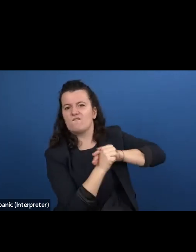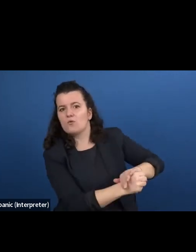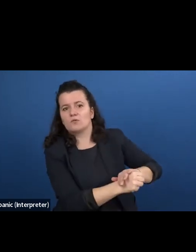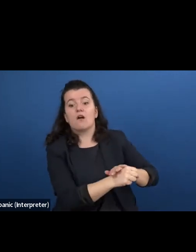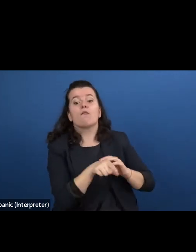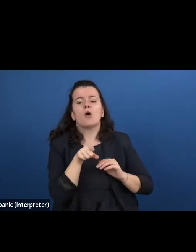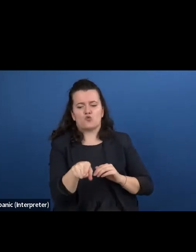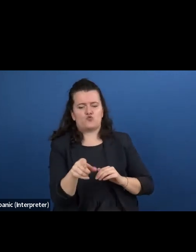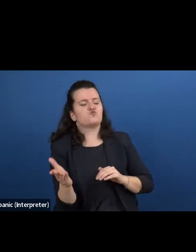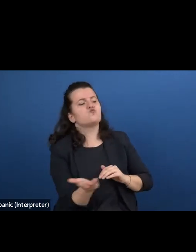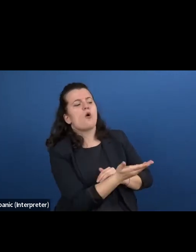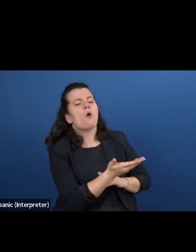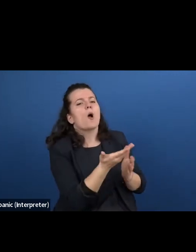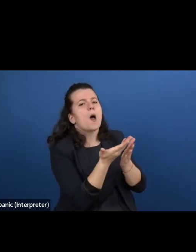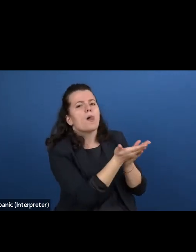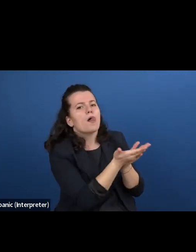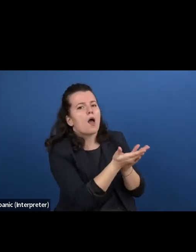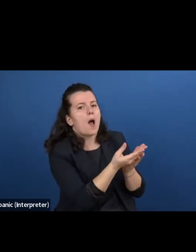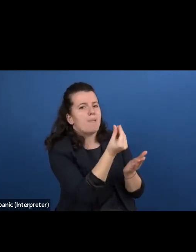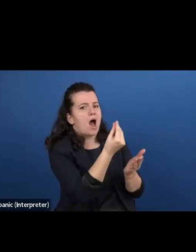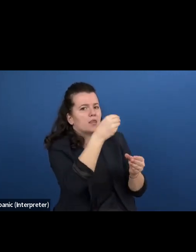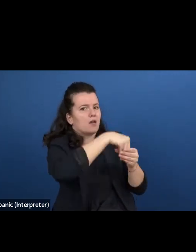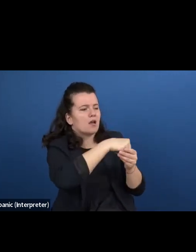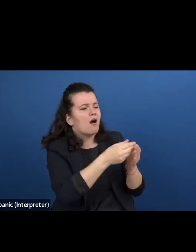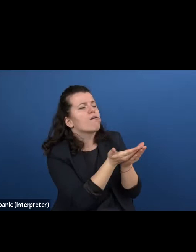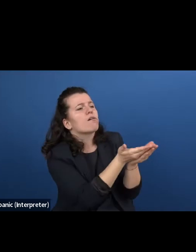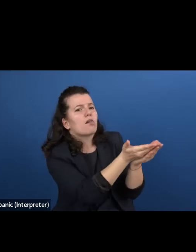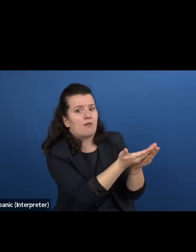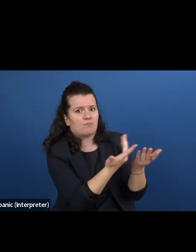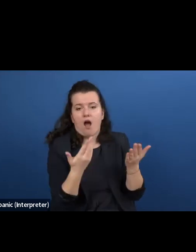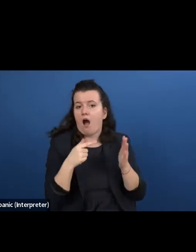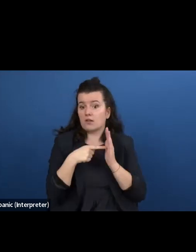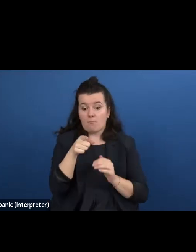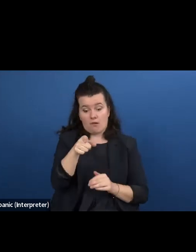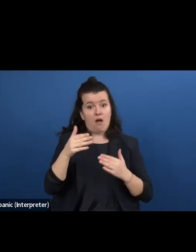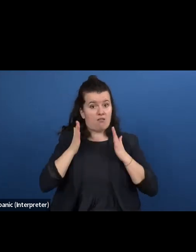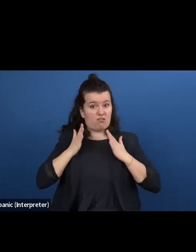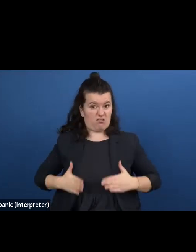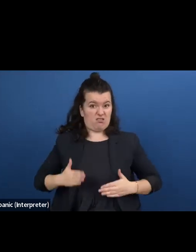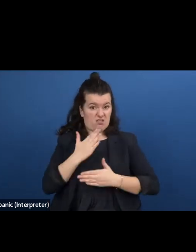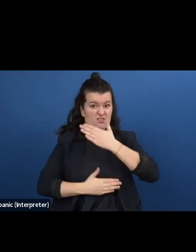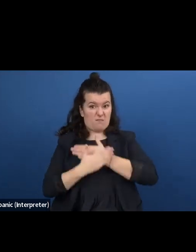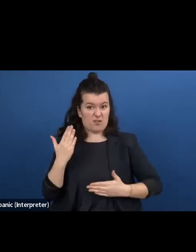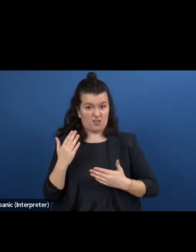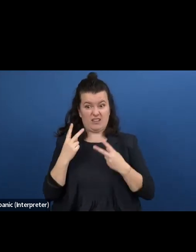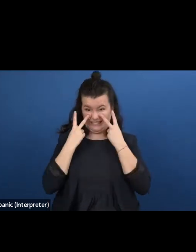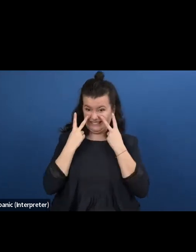That means women and girls with visible disabilities are more likely of being trafficked.